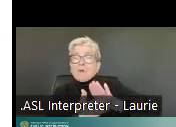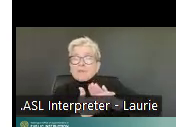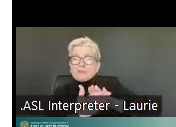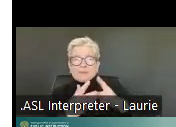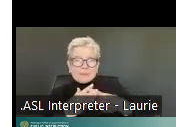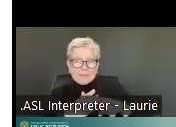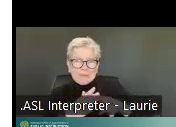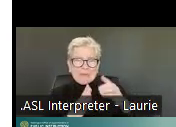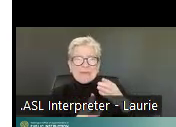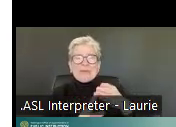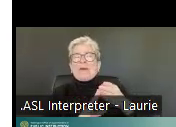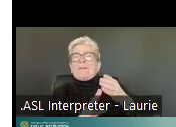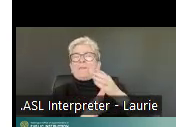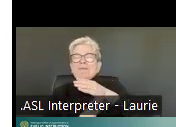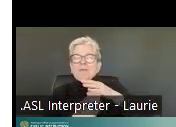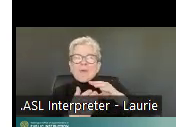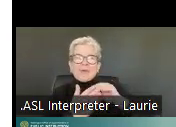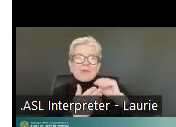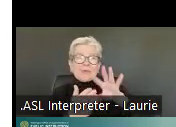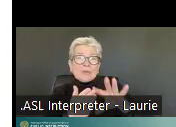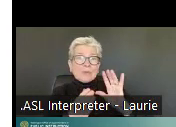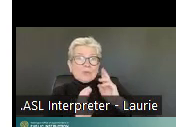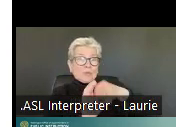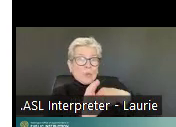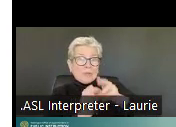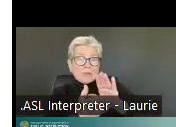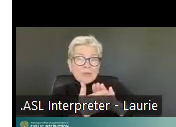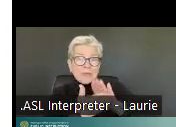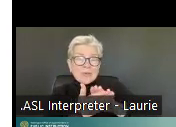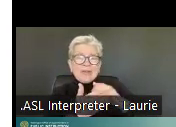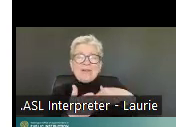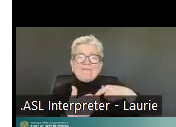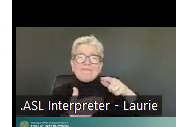before a student starts schooling here so that they're more comfortable in the school